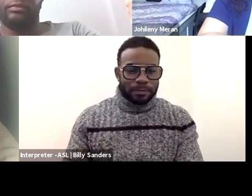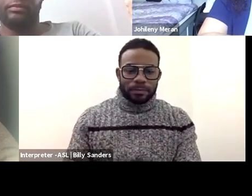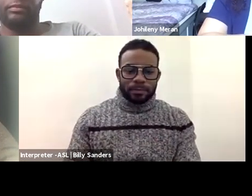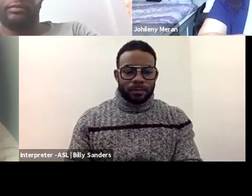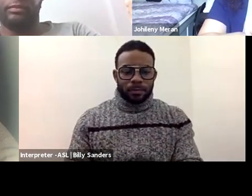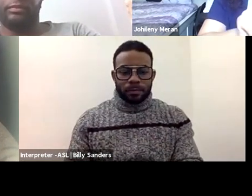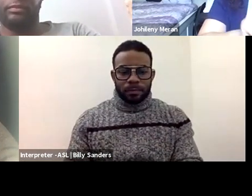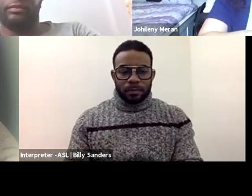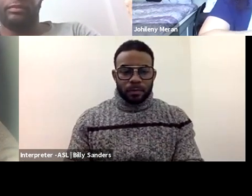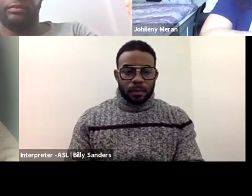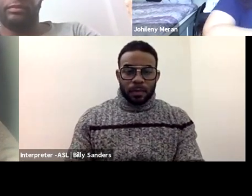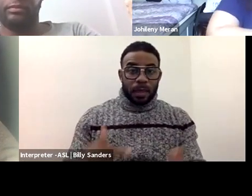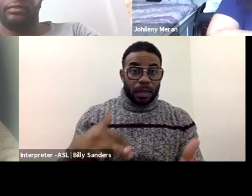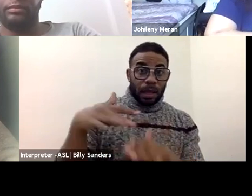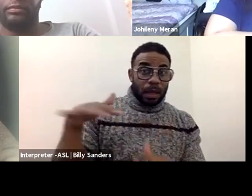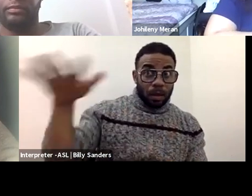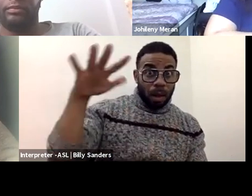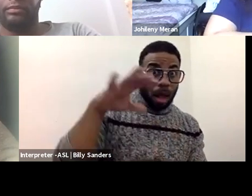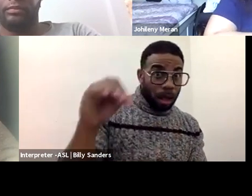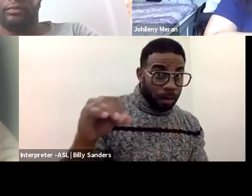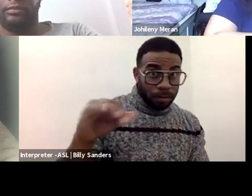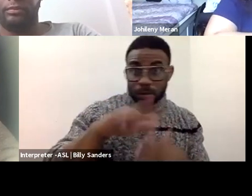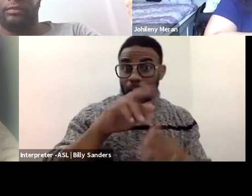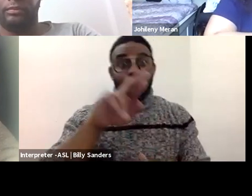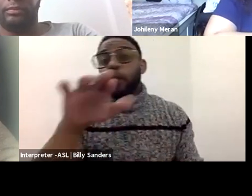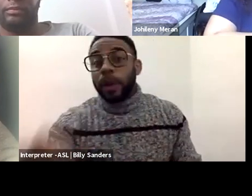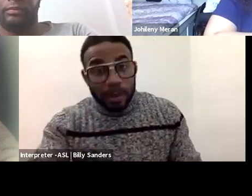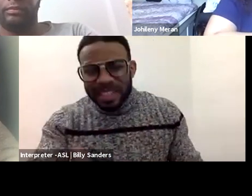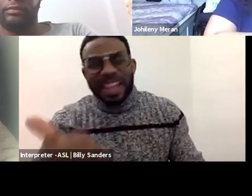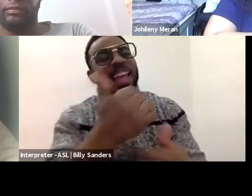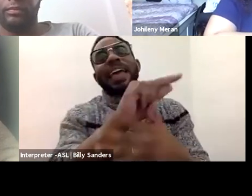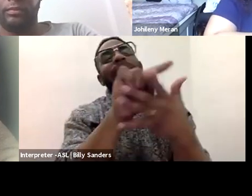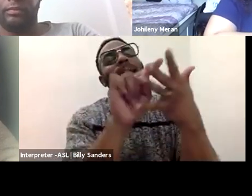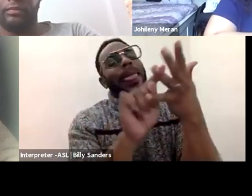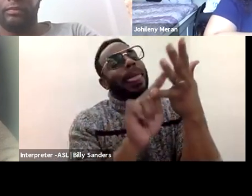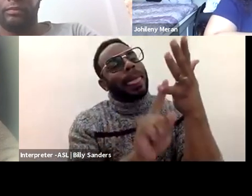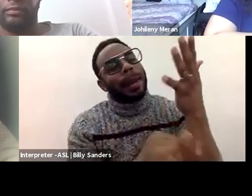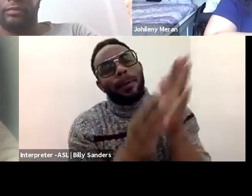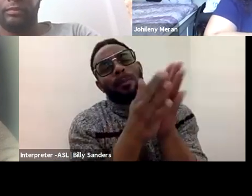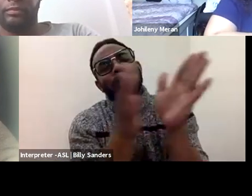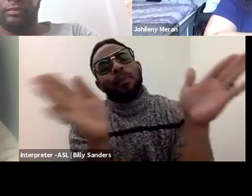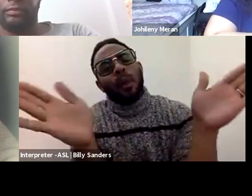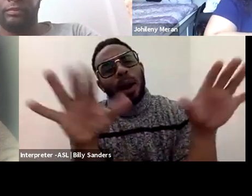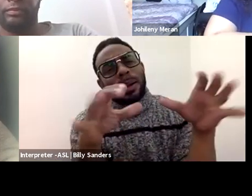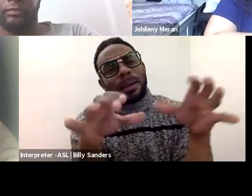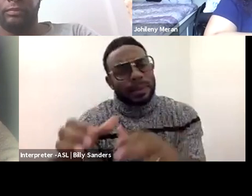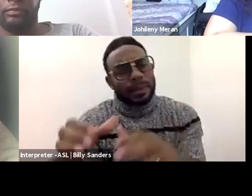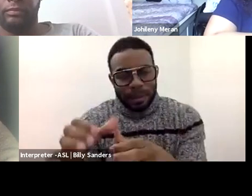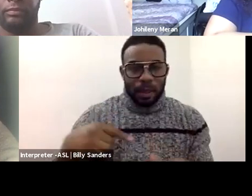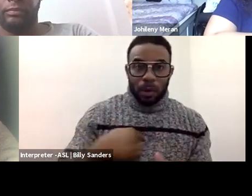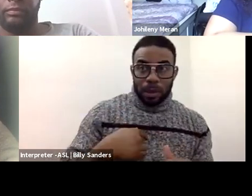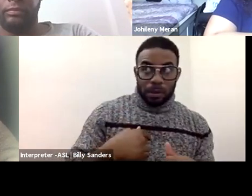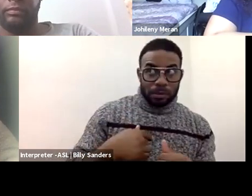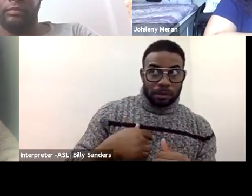study abroad company, your entire race. Any of these broader entities that we are part